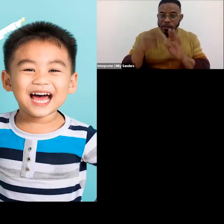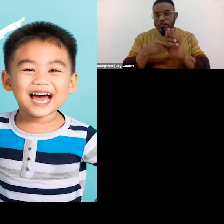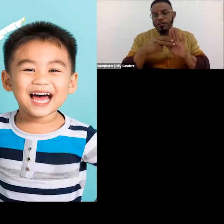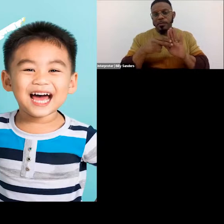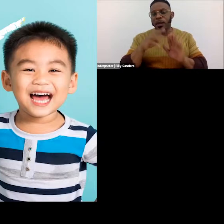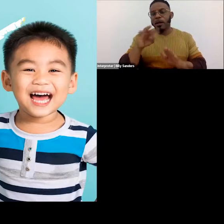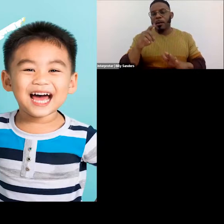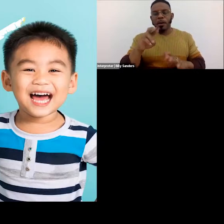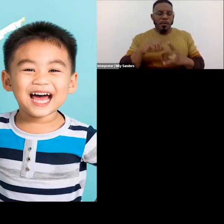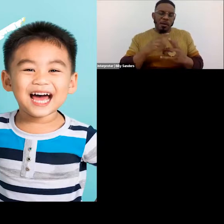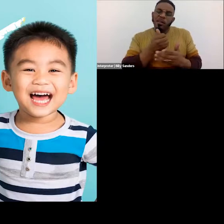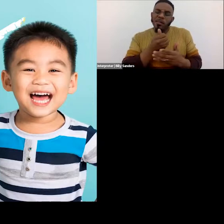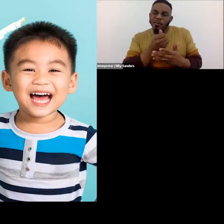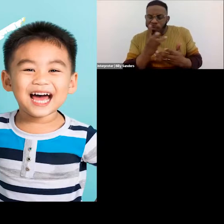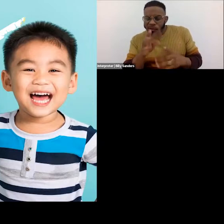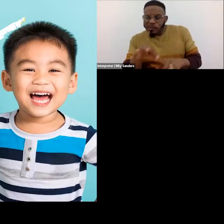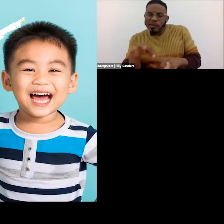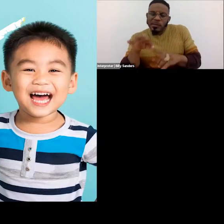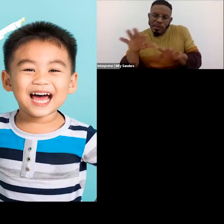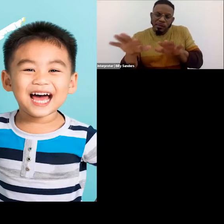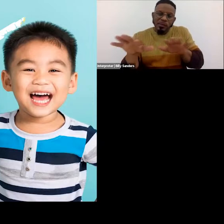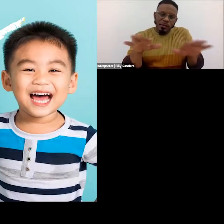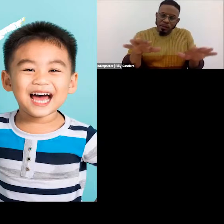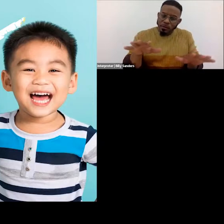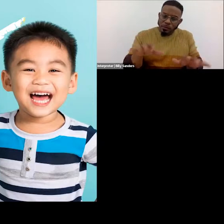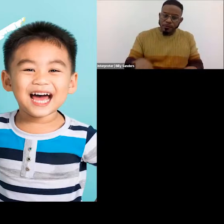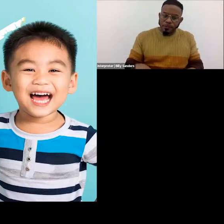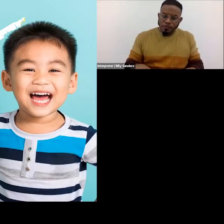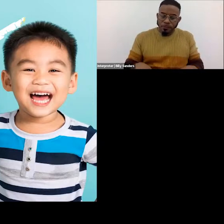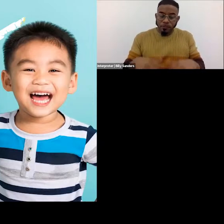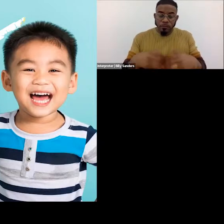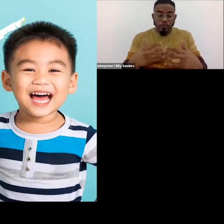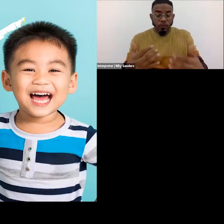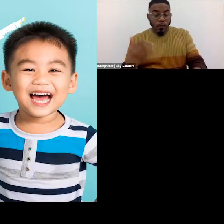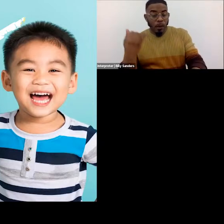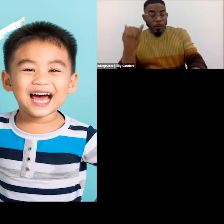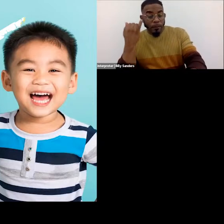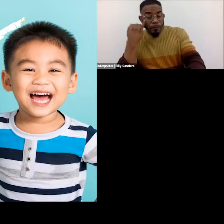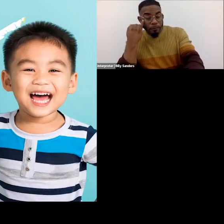but there are a few exceptions to this. If that minor performer